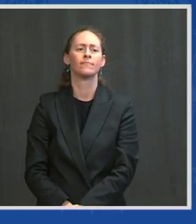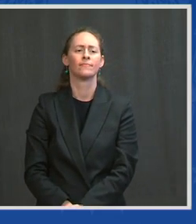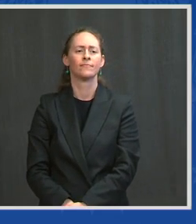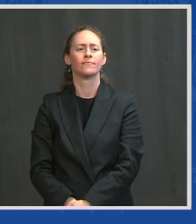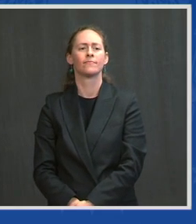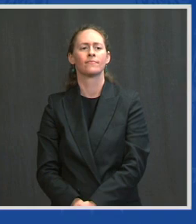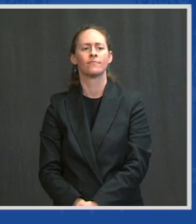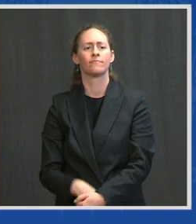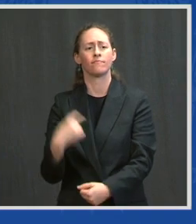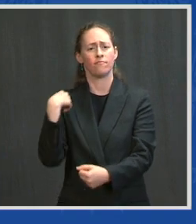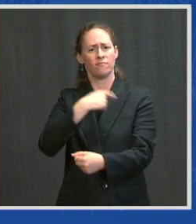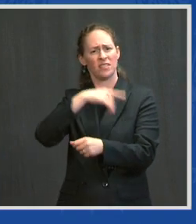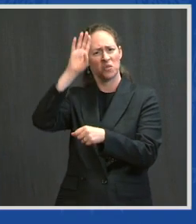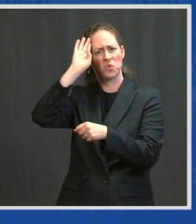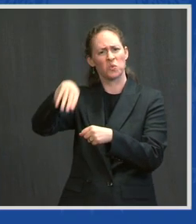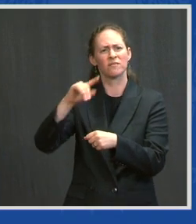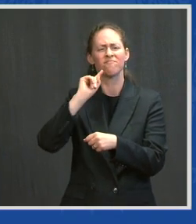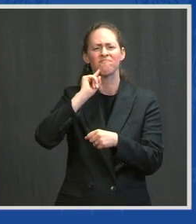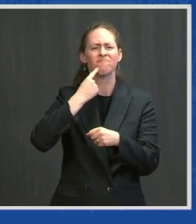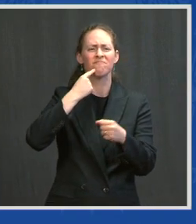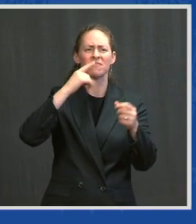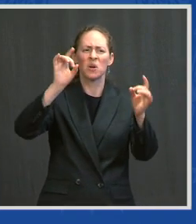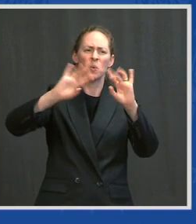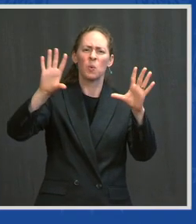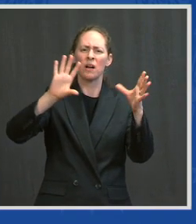local, Tribal, and territorial law enforcement partners.